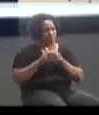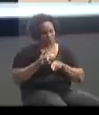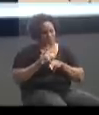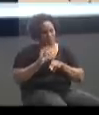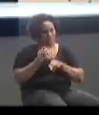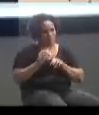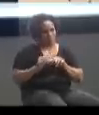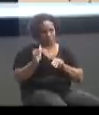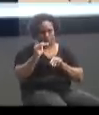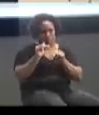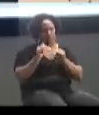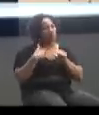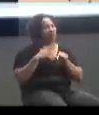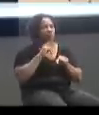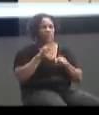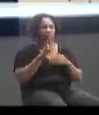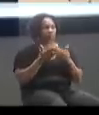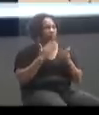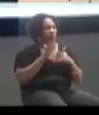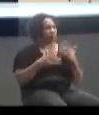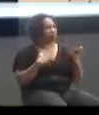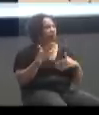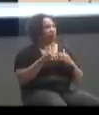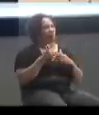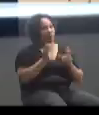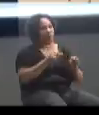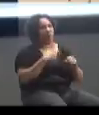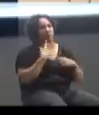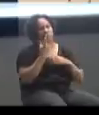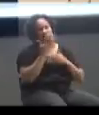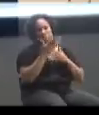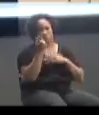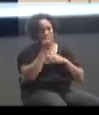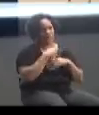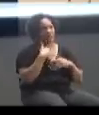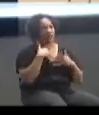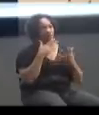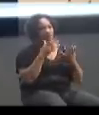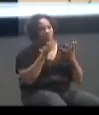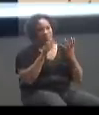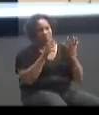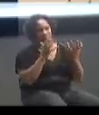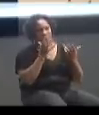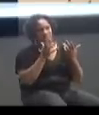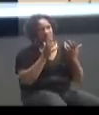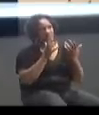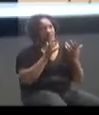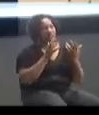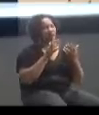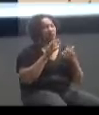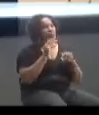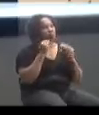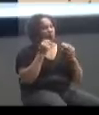REQUIREMENT BY 3%, WE ARE EXCITED ABOUT THE POSSIBILITY OF ONE DAY CREATING RESILIENT MARKETS FOR RENEWABLE AND CLEAN